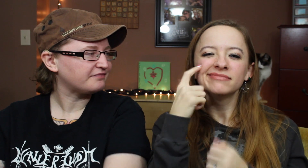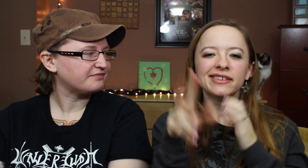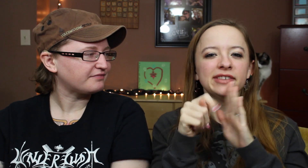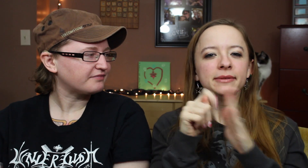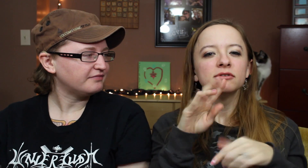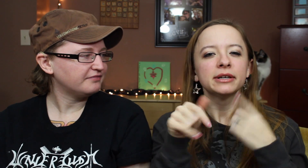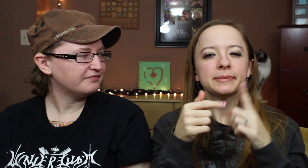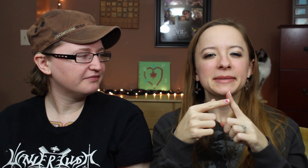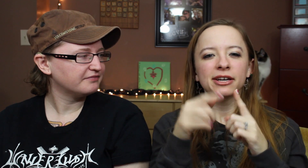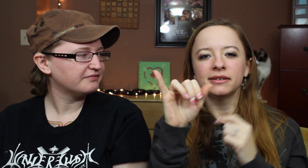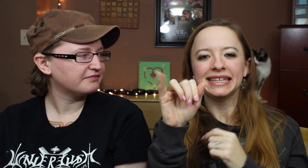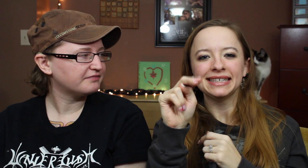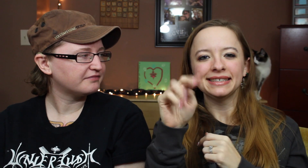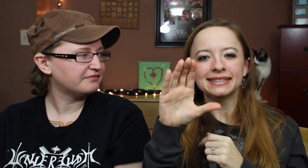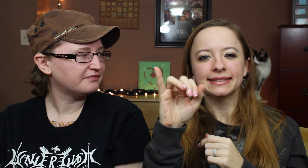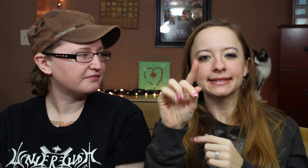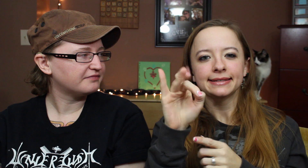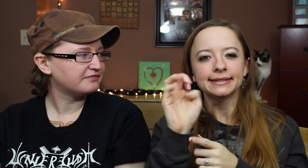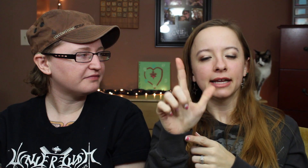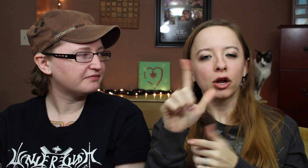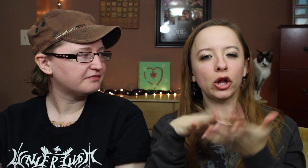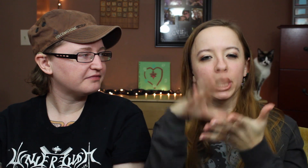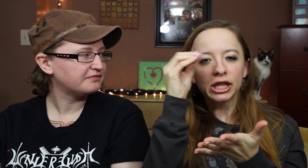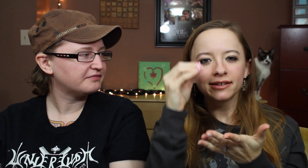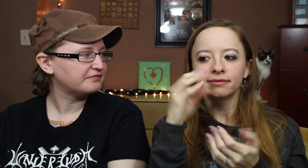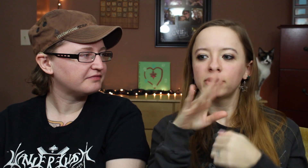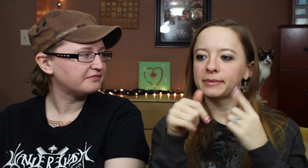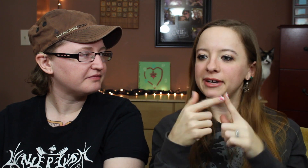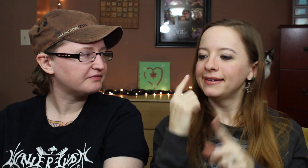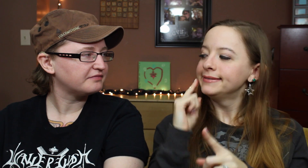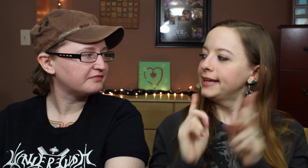I think it's similar like in the video uh where we talked about with incidental